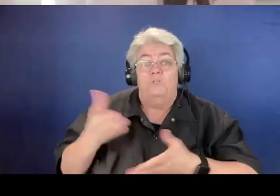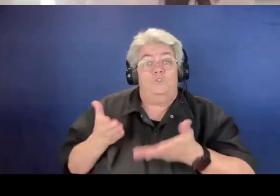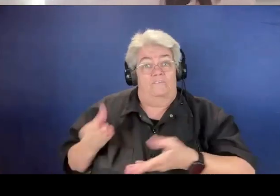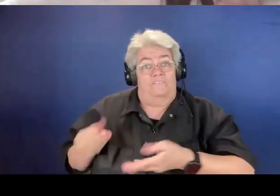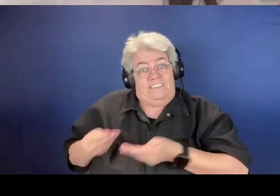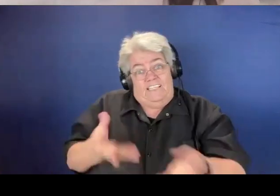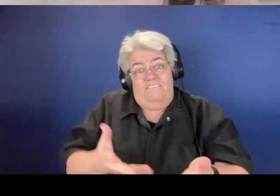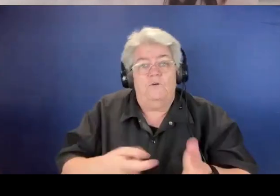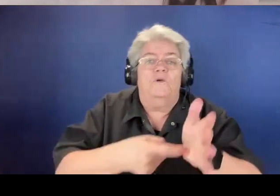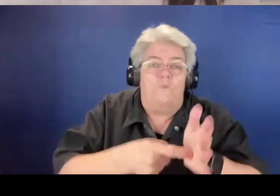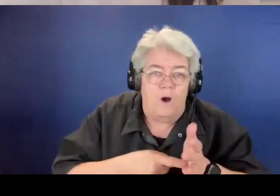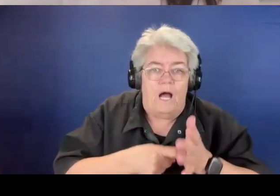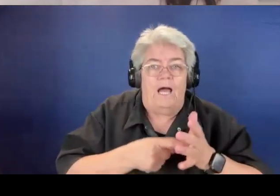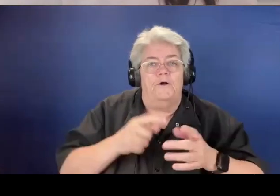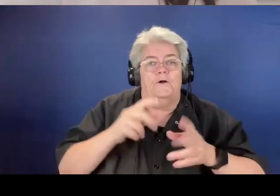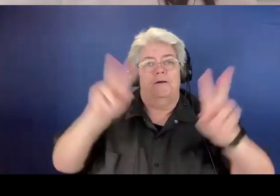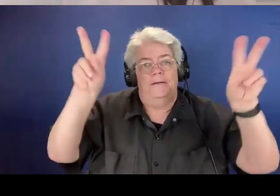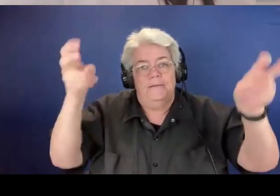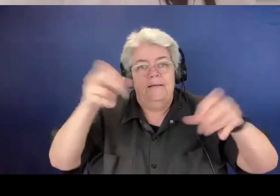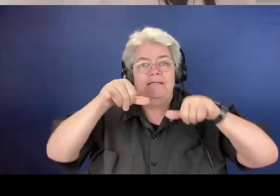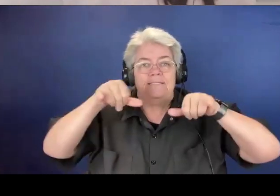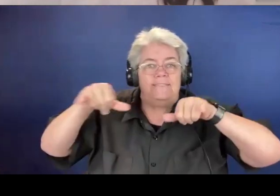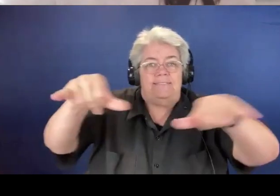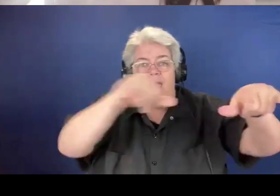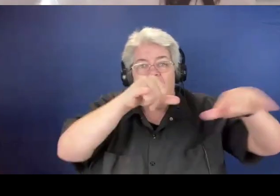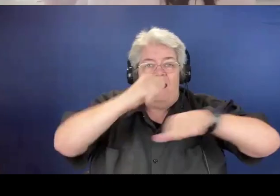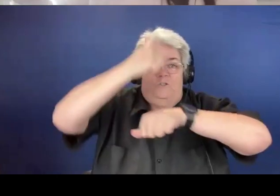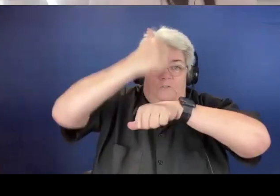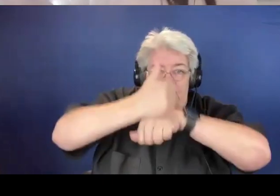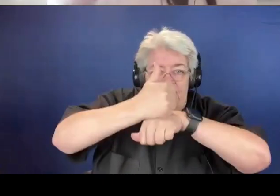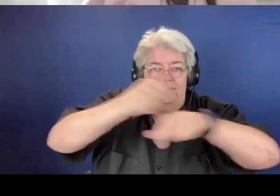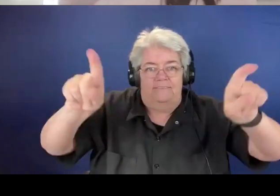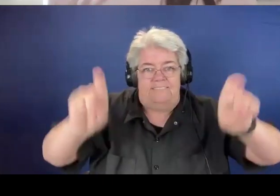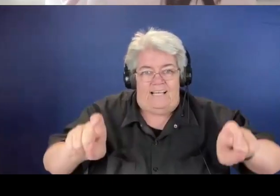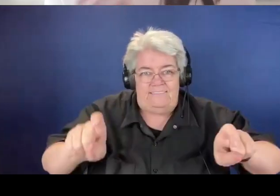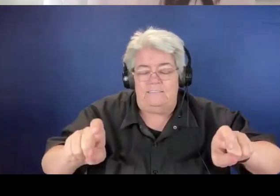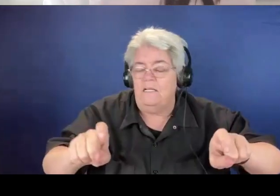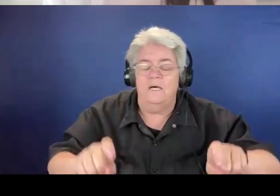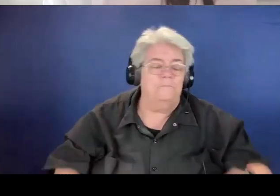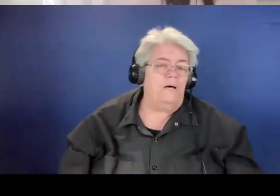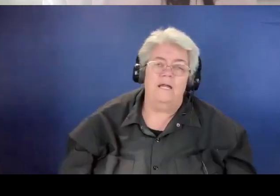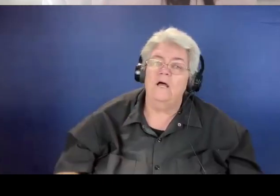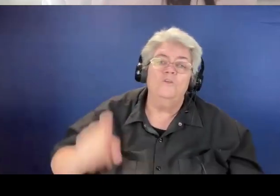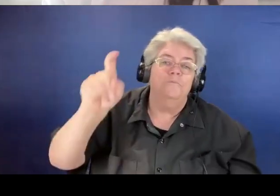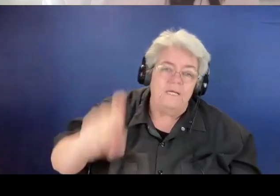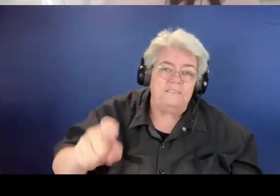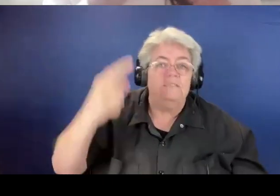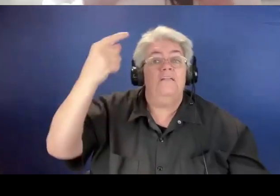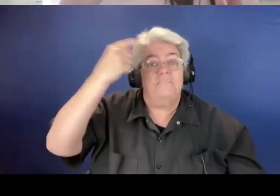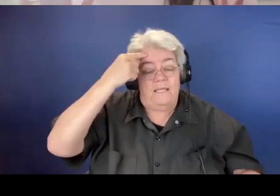That's we all know but we do need to look at both languages and incorporate dynamic assessment.